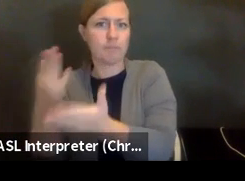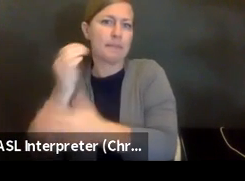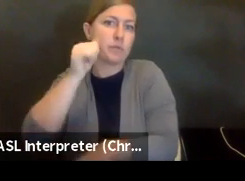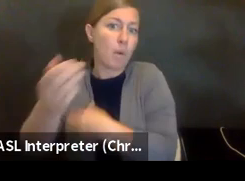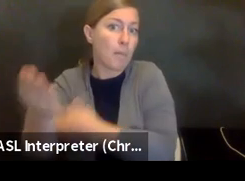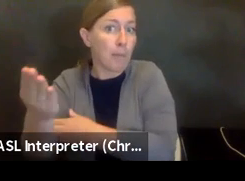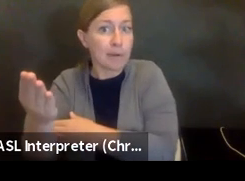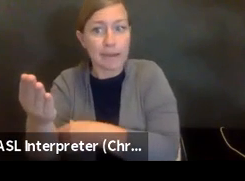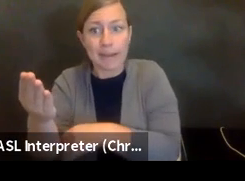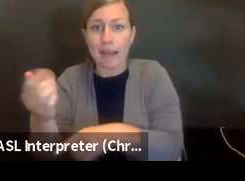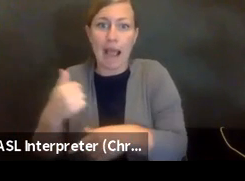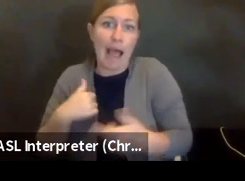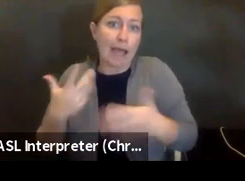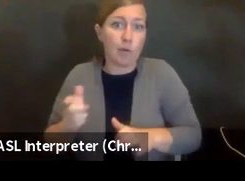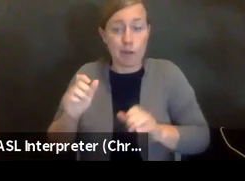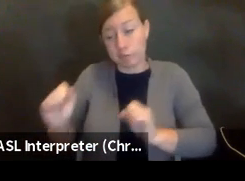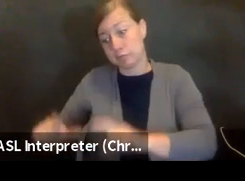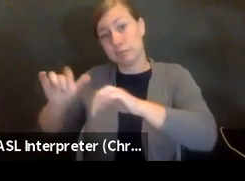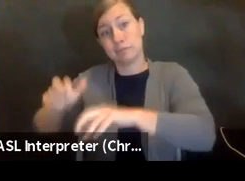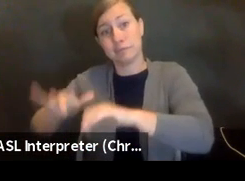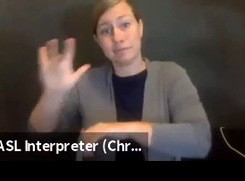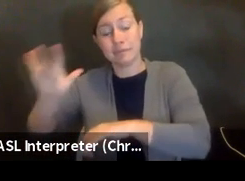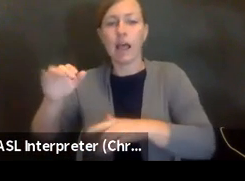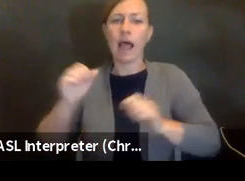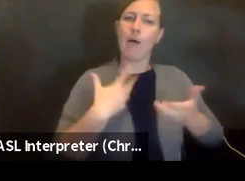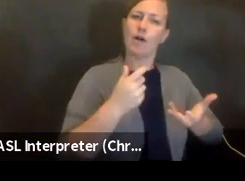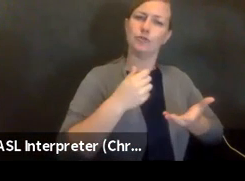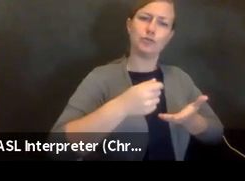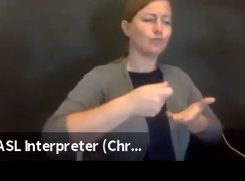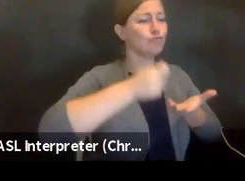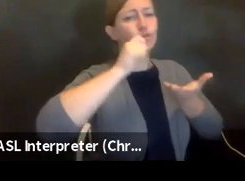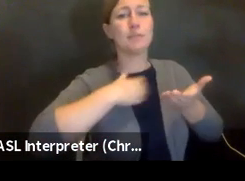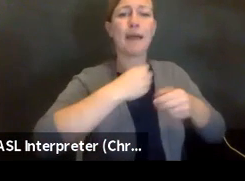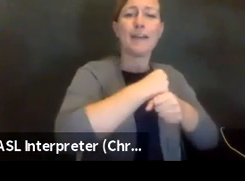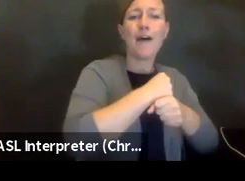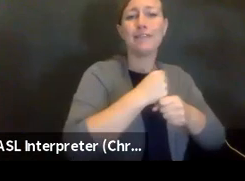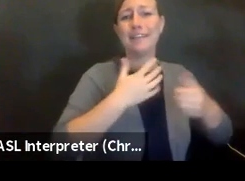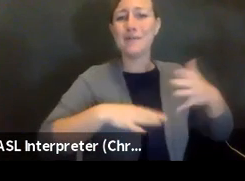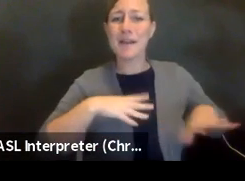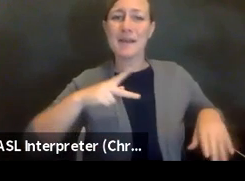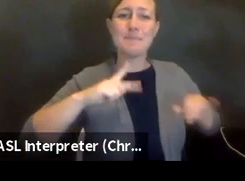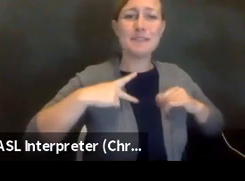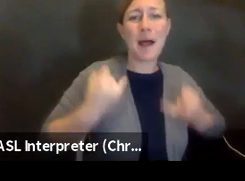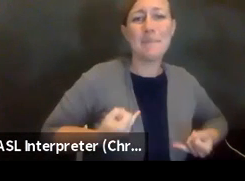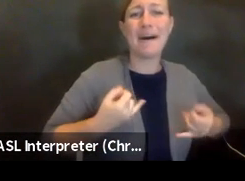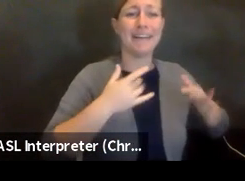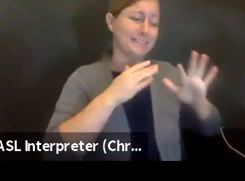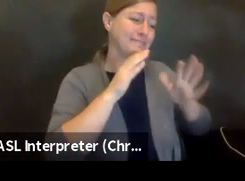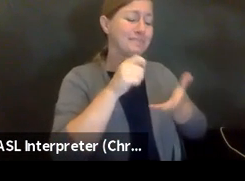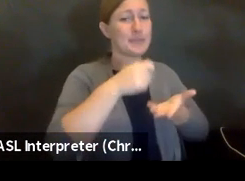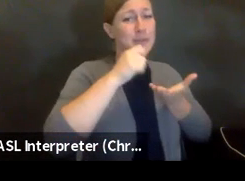Katherine Livick - ESD 112: Which, you know, some of us have a life like that. That sounds nice, right? Maybe I can schedule it or I can schedule my week's worth of assignments ahead of time.